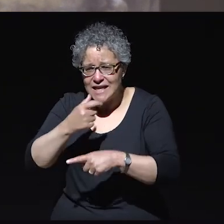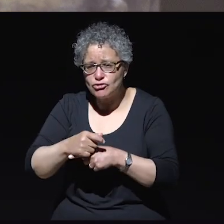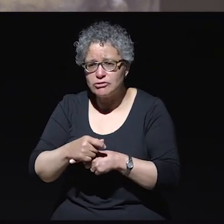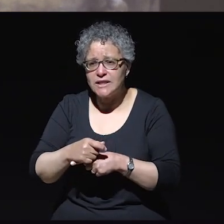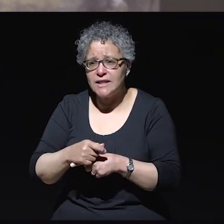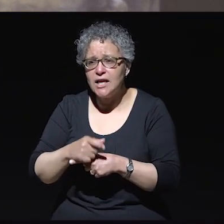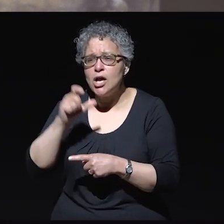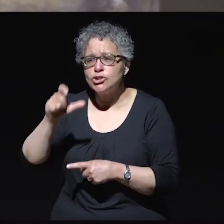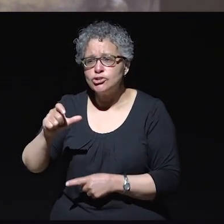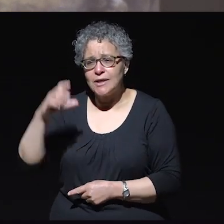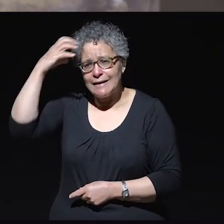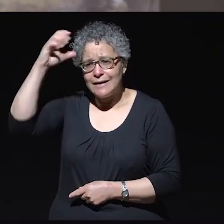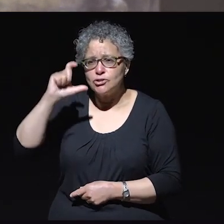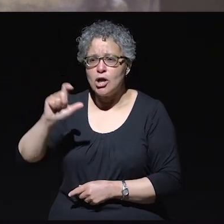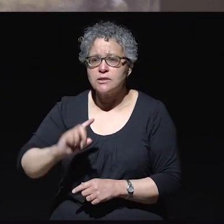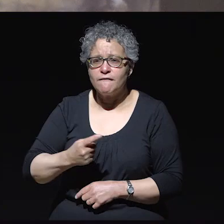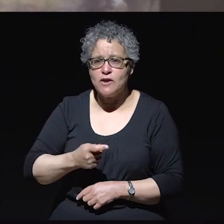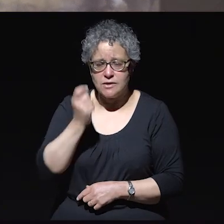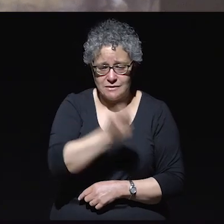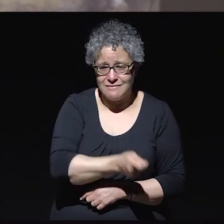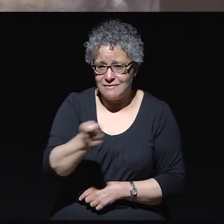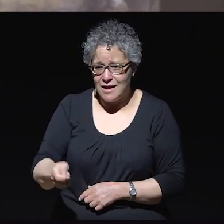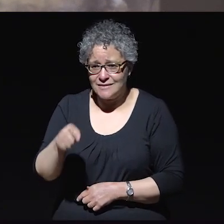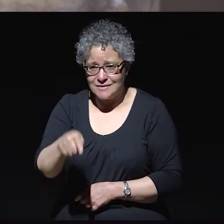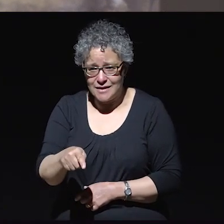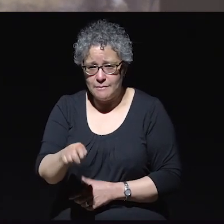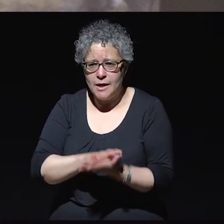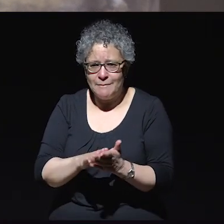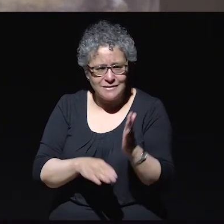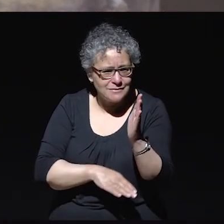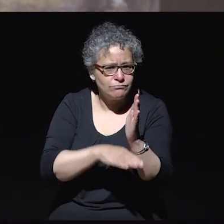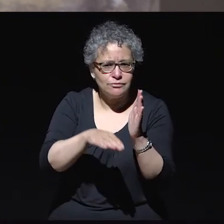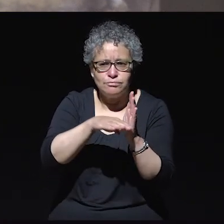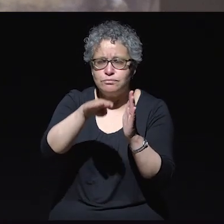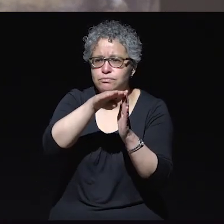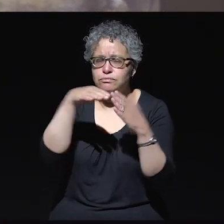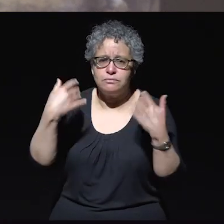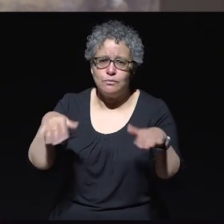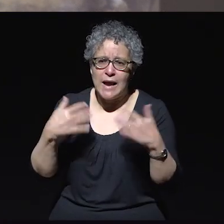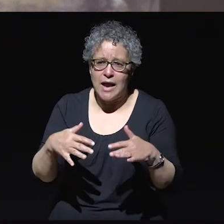so his status and position was something to really focus on in terms of British artists wanting to achieve